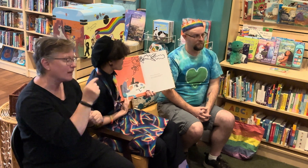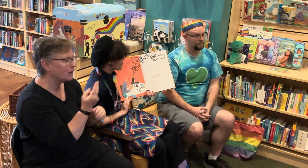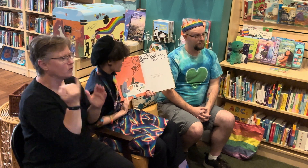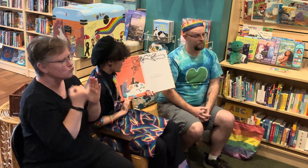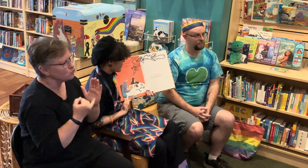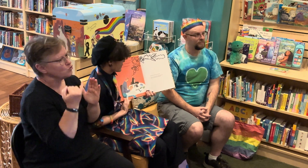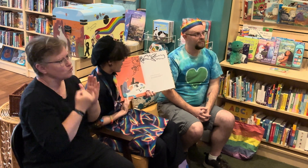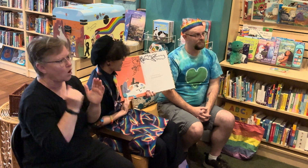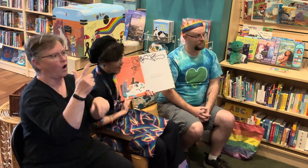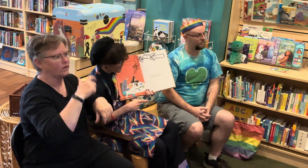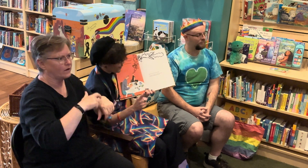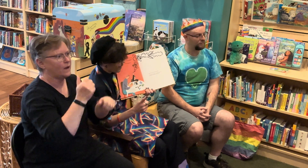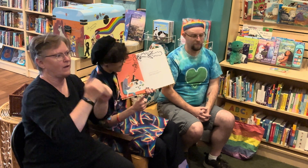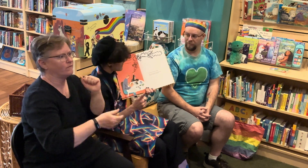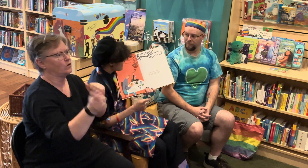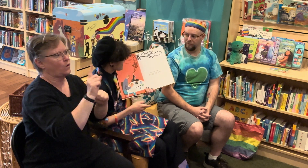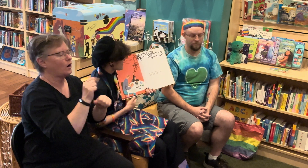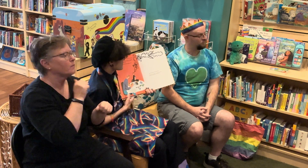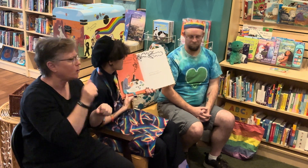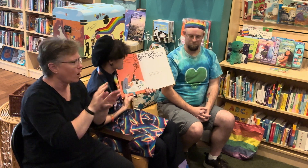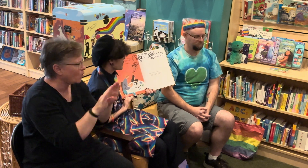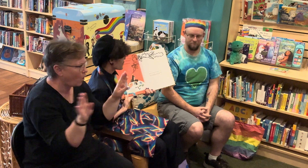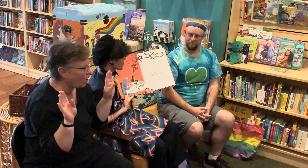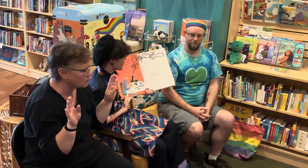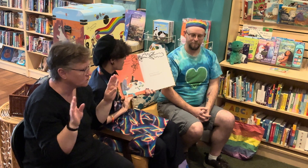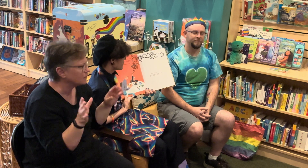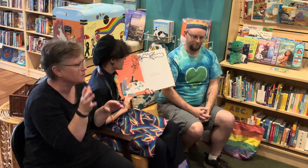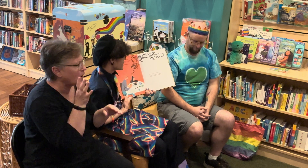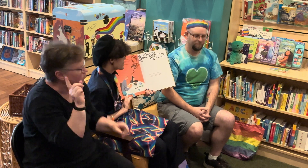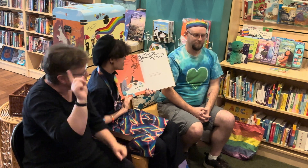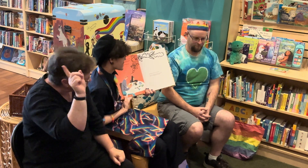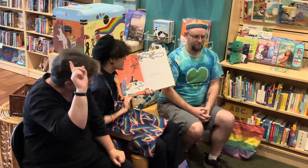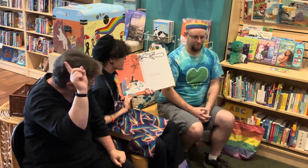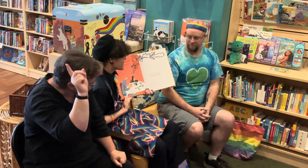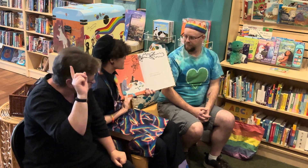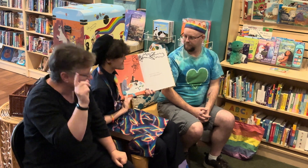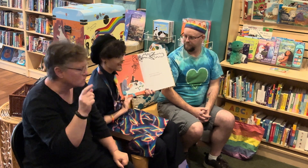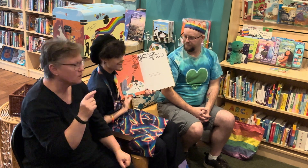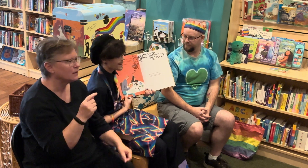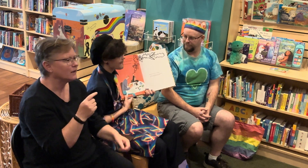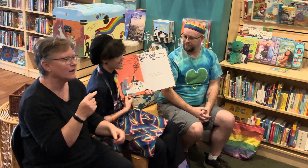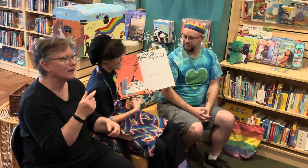everywhere. "But not on the walls!" his mother would call, just as he was getting some big